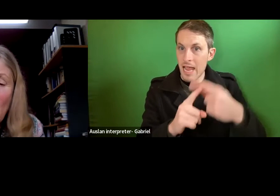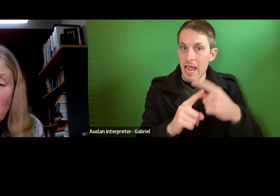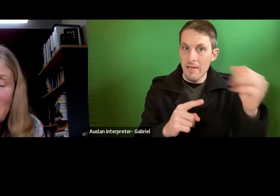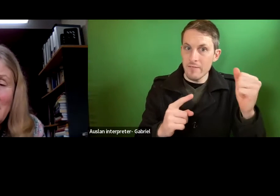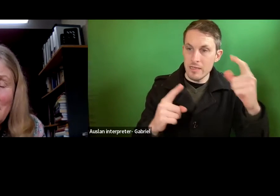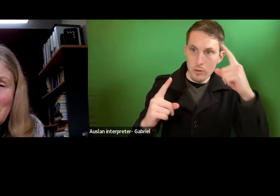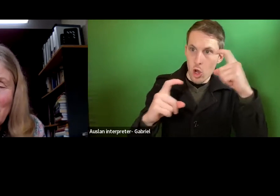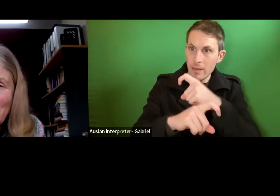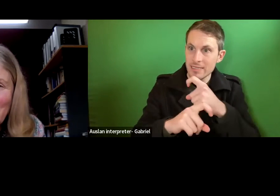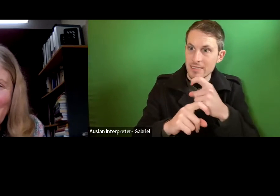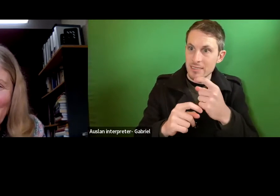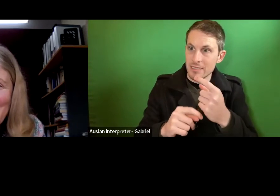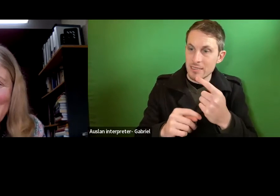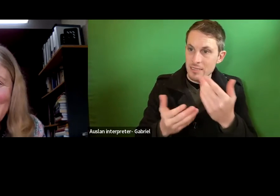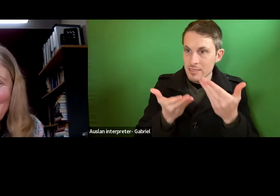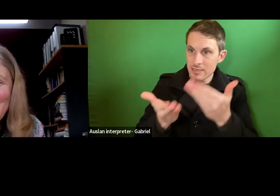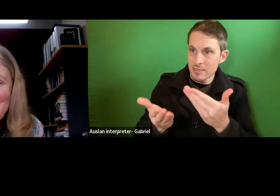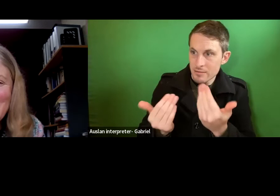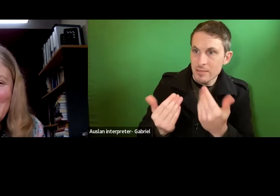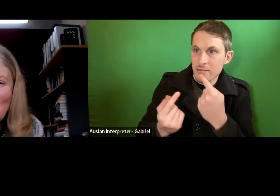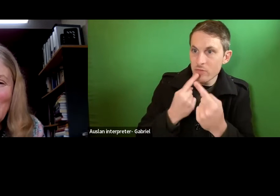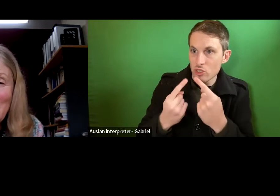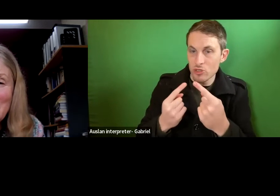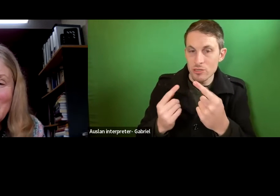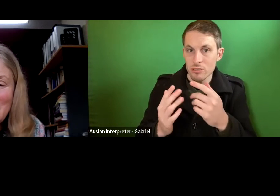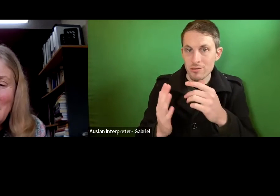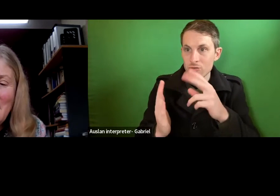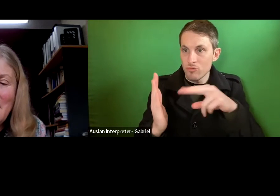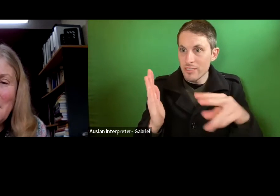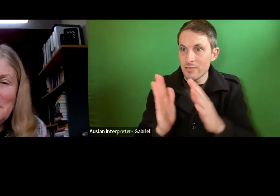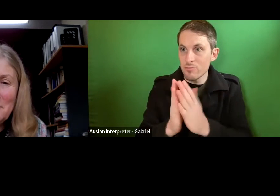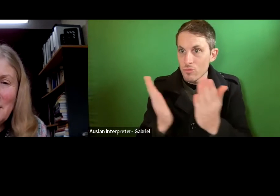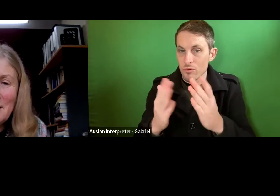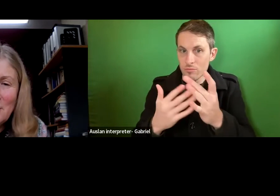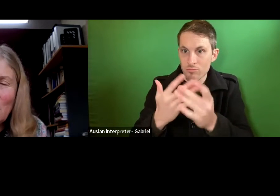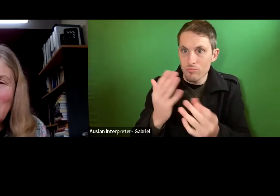of the material that their reading increases, as well as... I don't know why